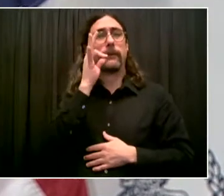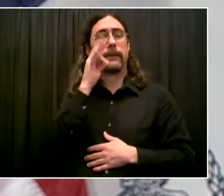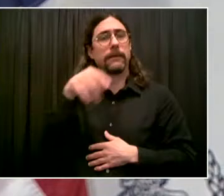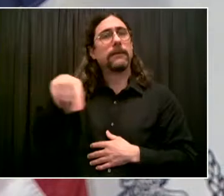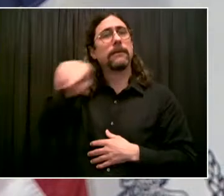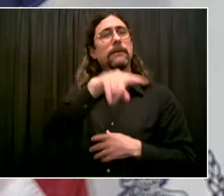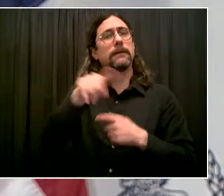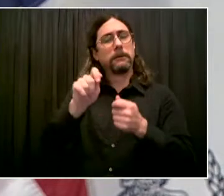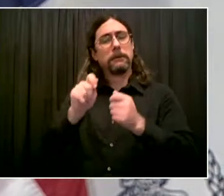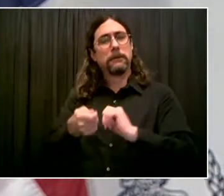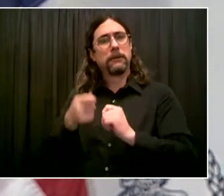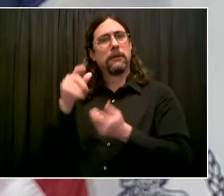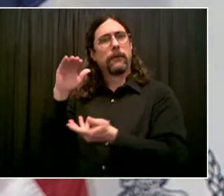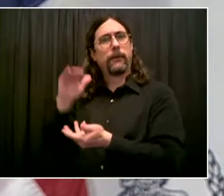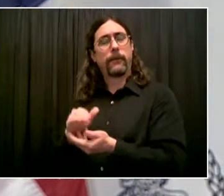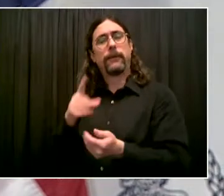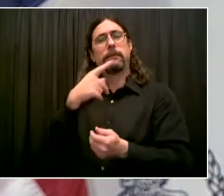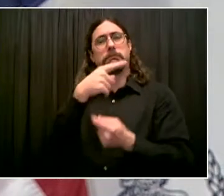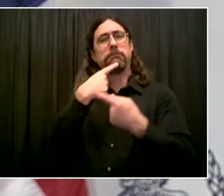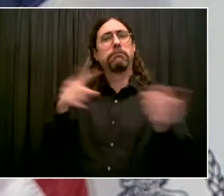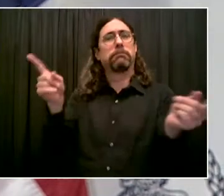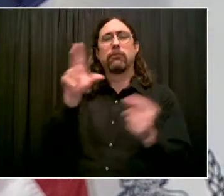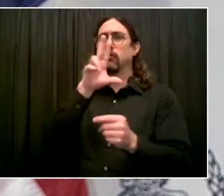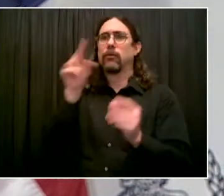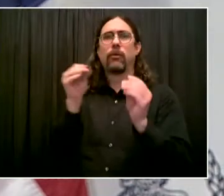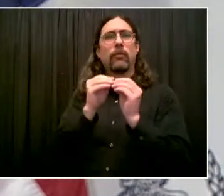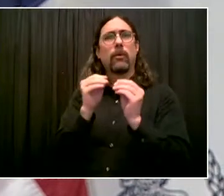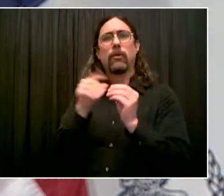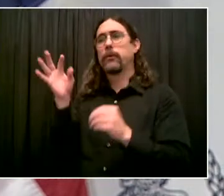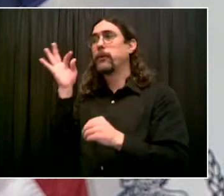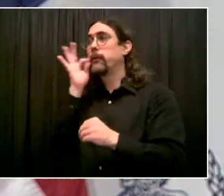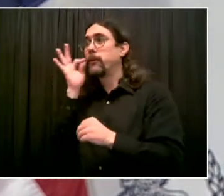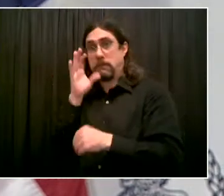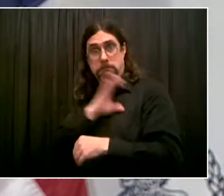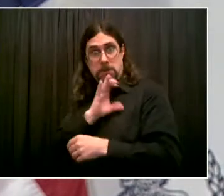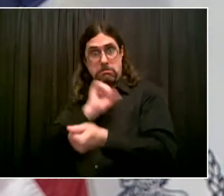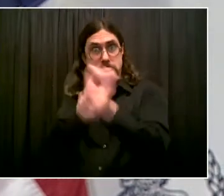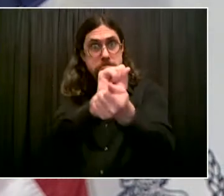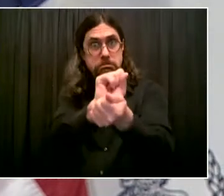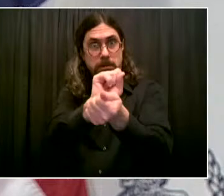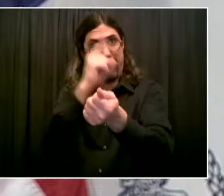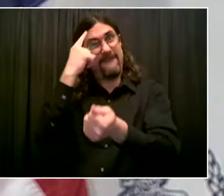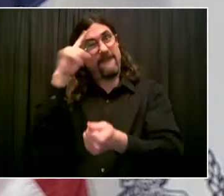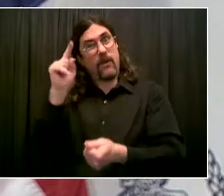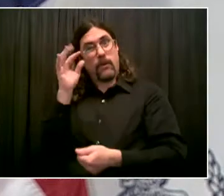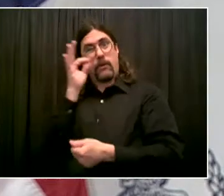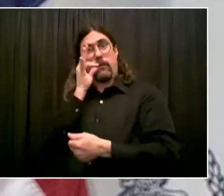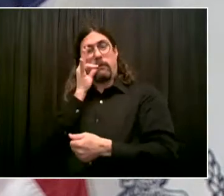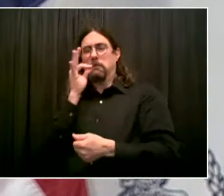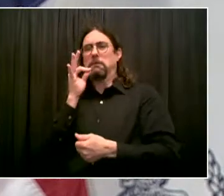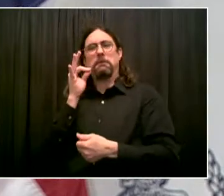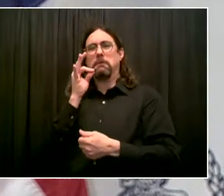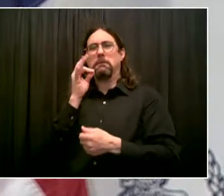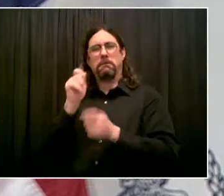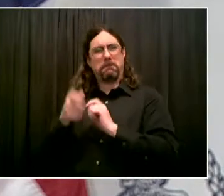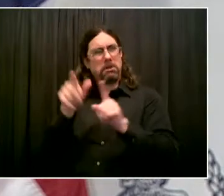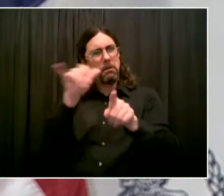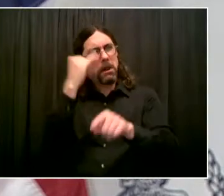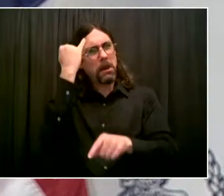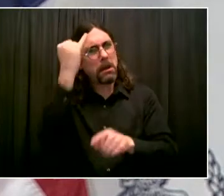YES, THE NUMBER OF ARRESTS OF GONE DOWN MARKEDLY AA NDSSUHOLLBED